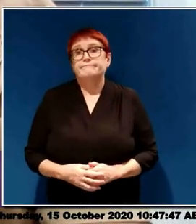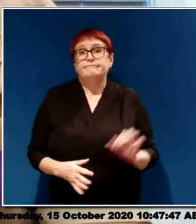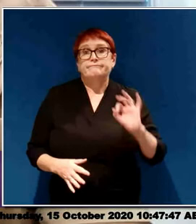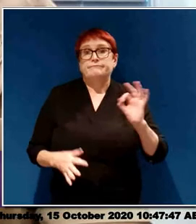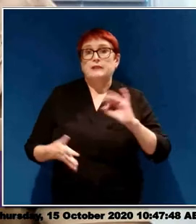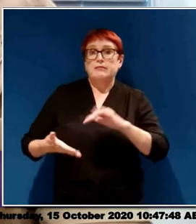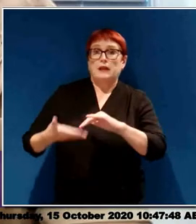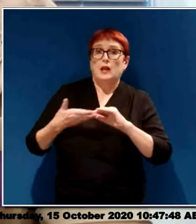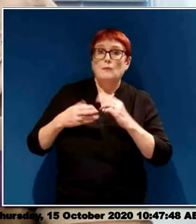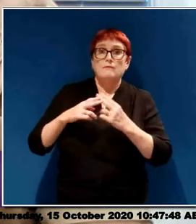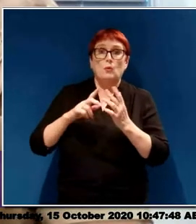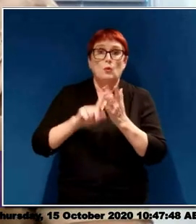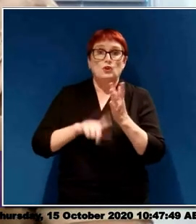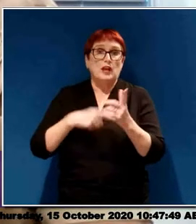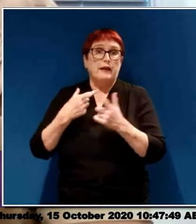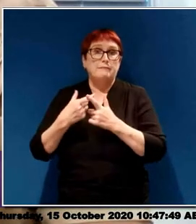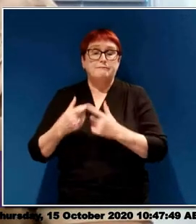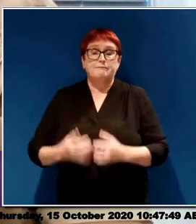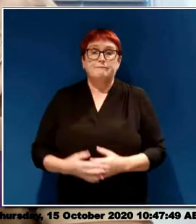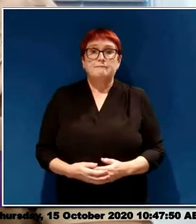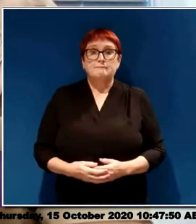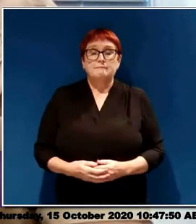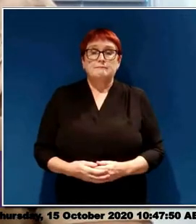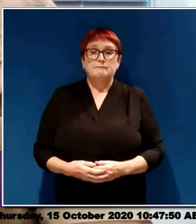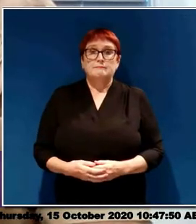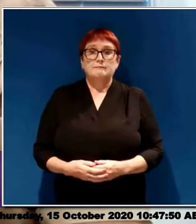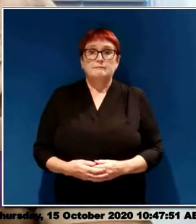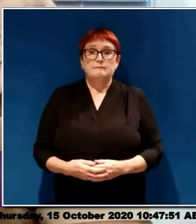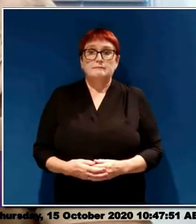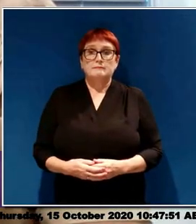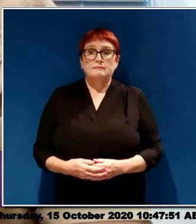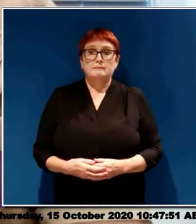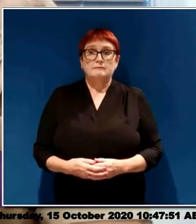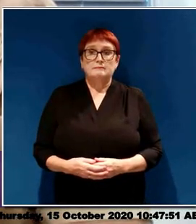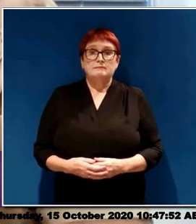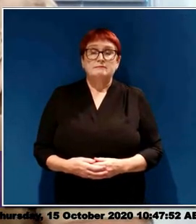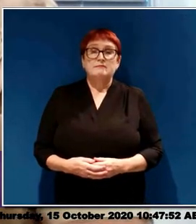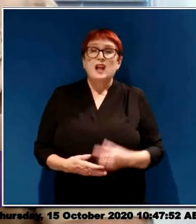I think by that stage he was just put in the too-hard basket and left in the corner.